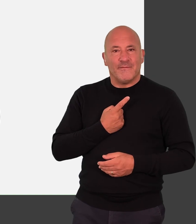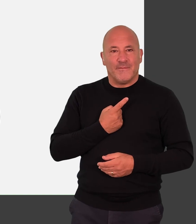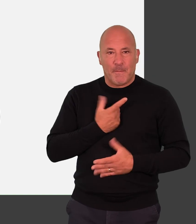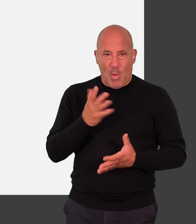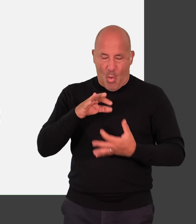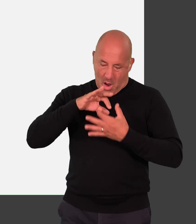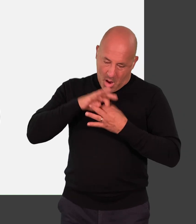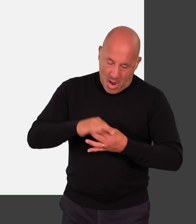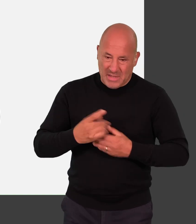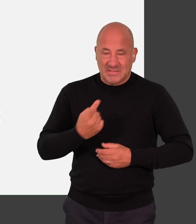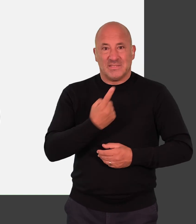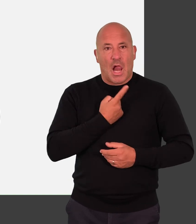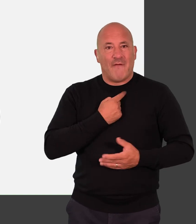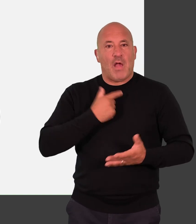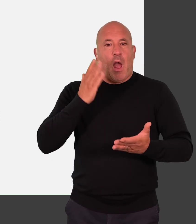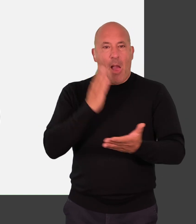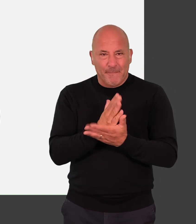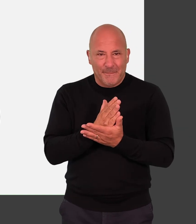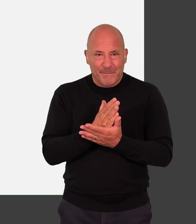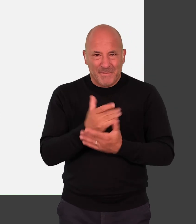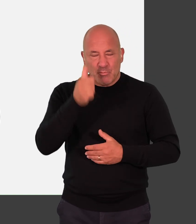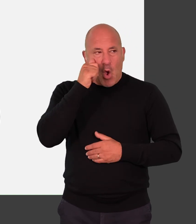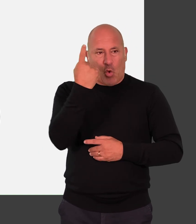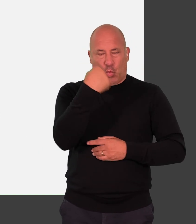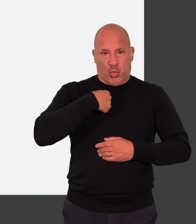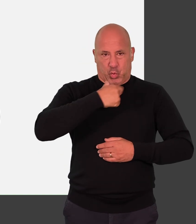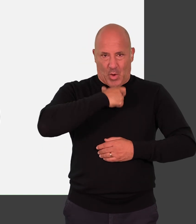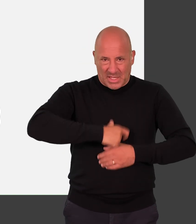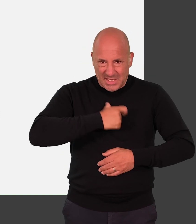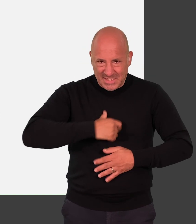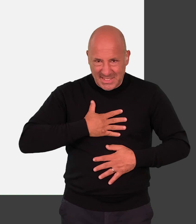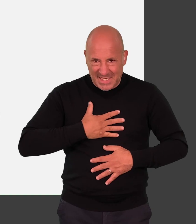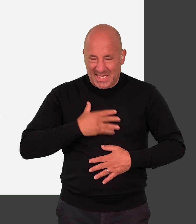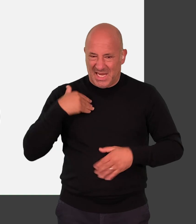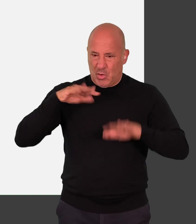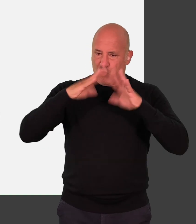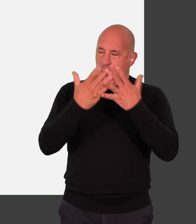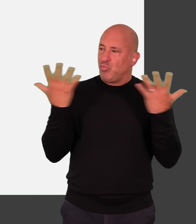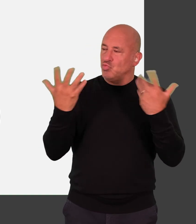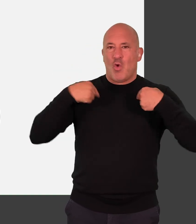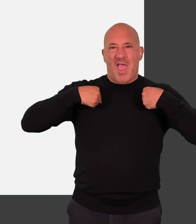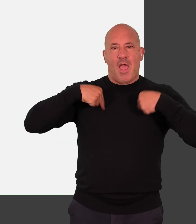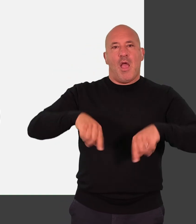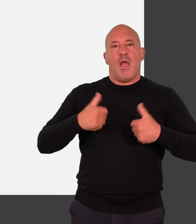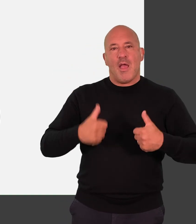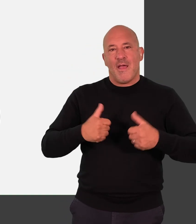Increasing the connection with living as genuine self reinforces identity and presence in the world.